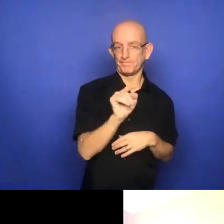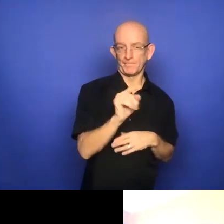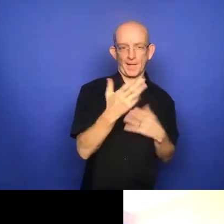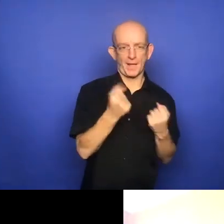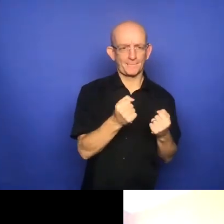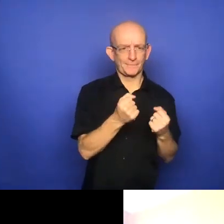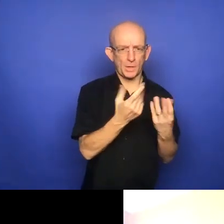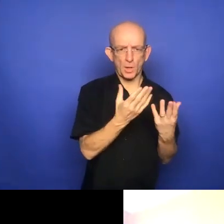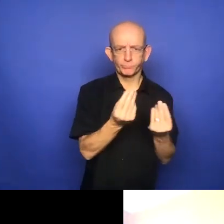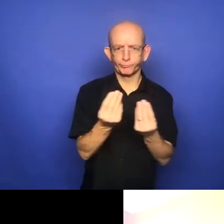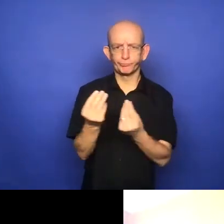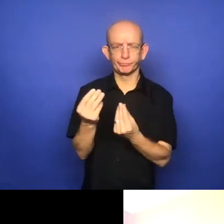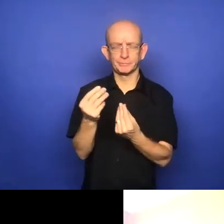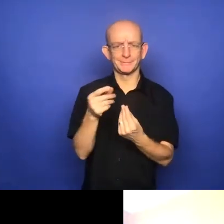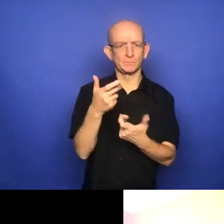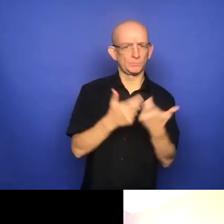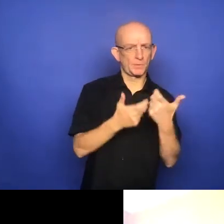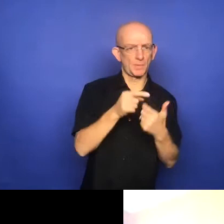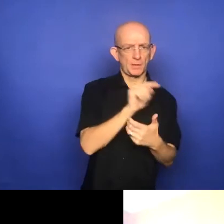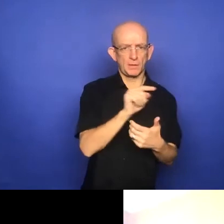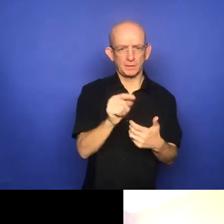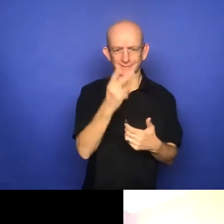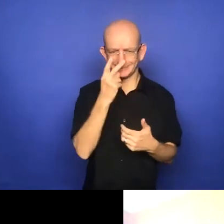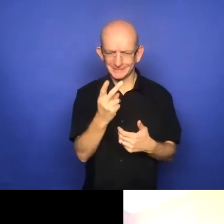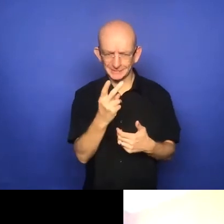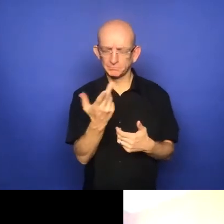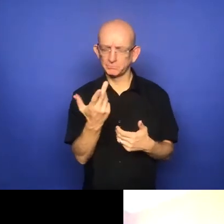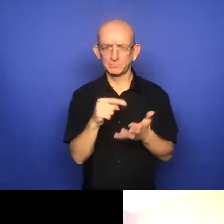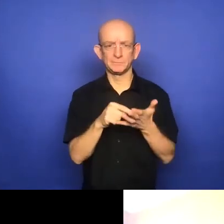issues could have led to this kind of a result in terms